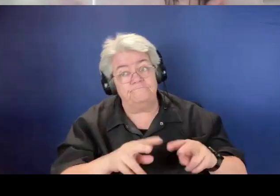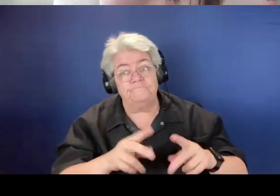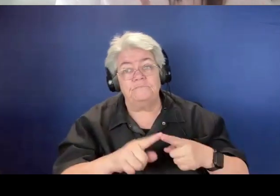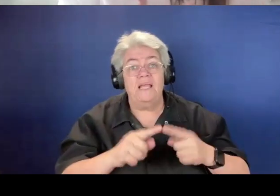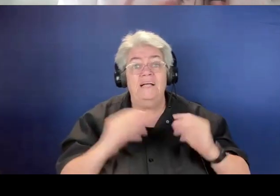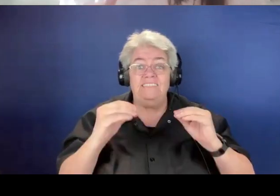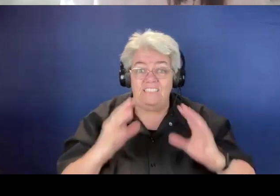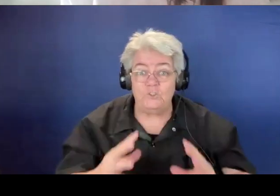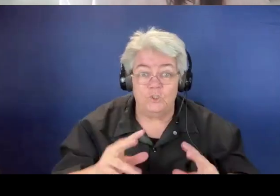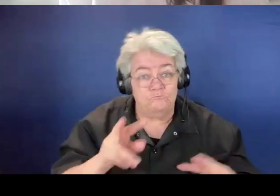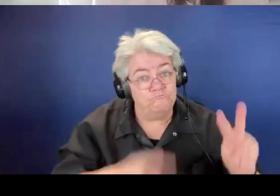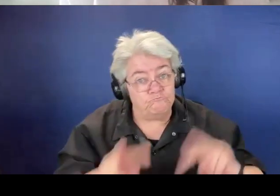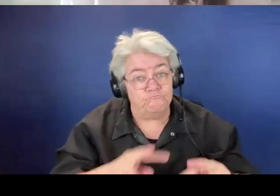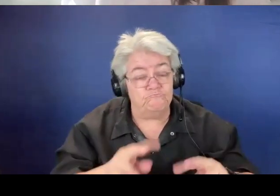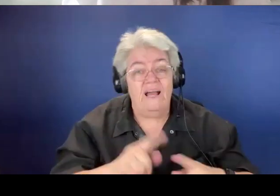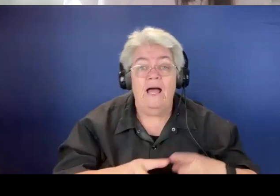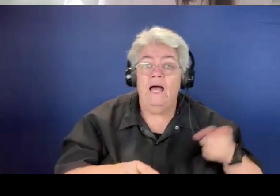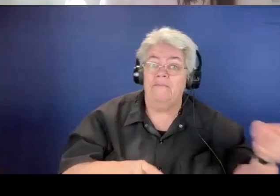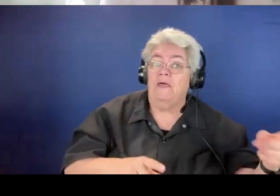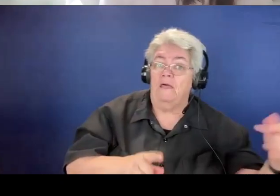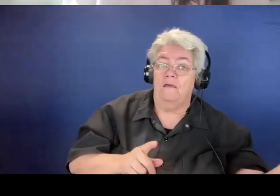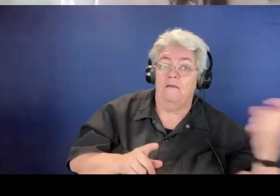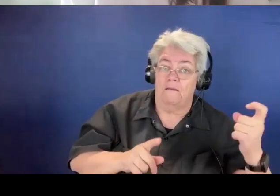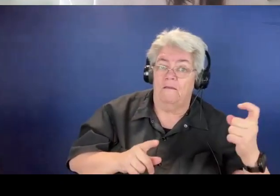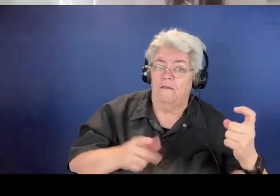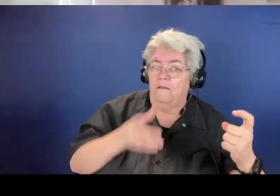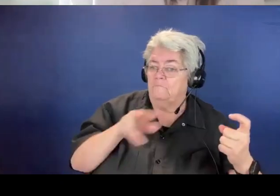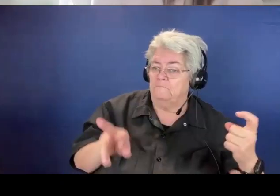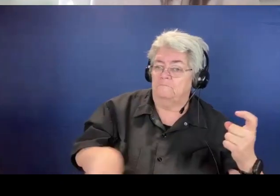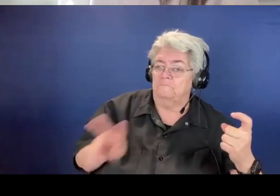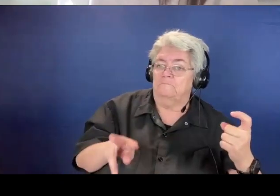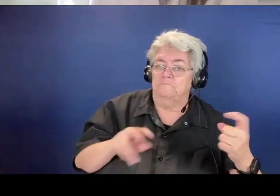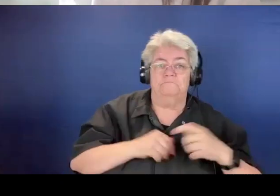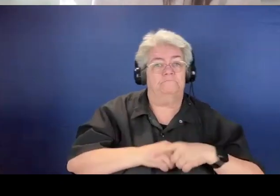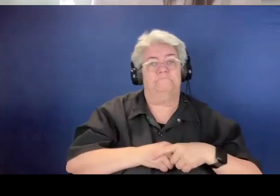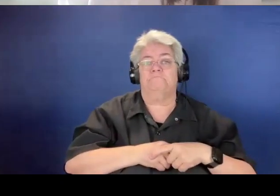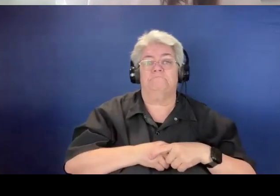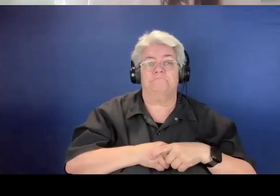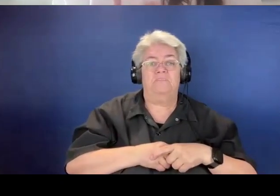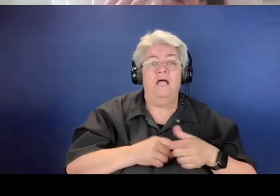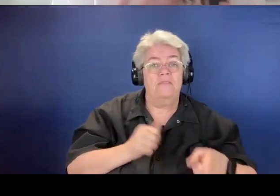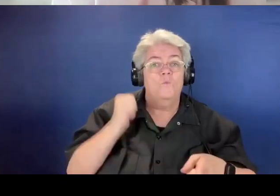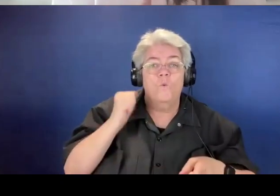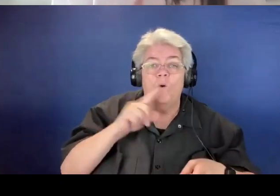you a false indication that they may have a communication deficit.